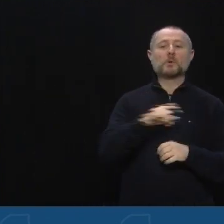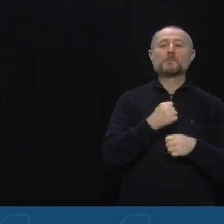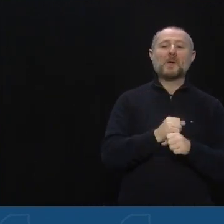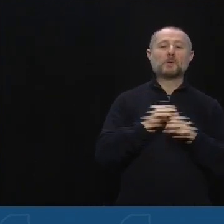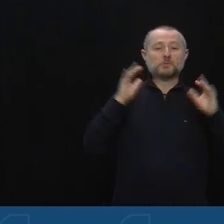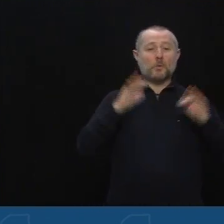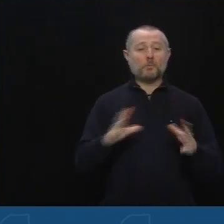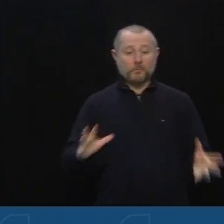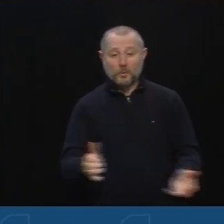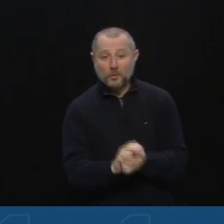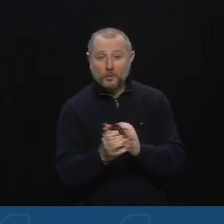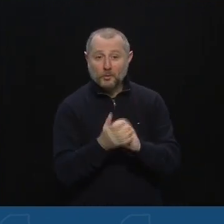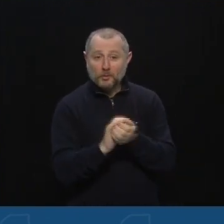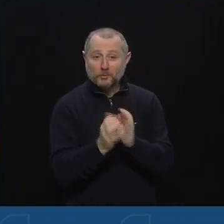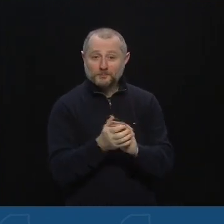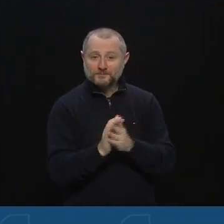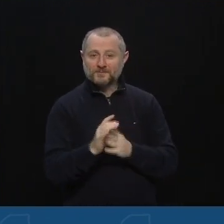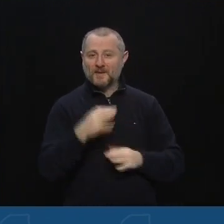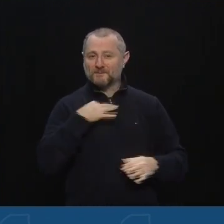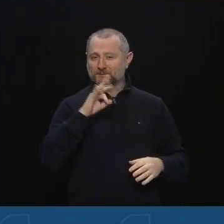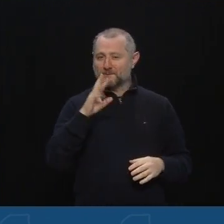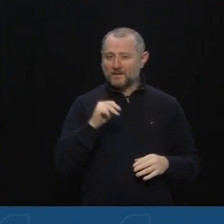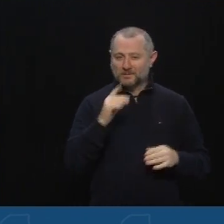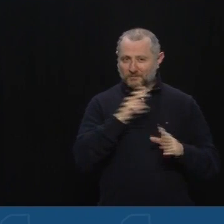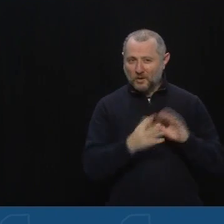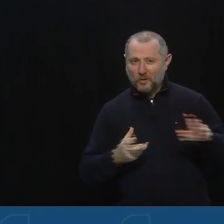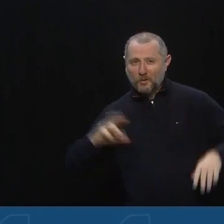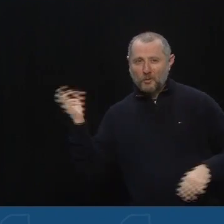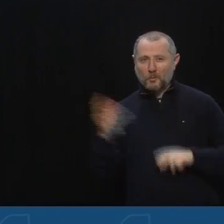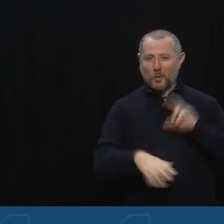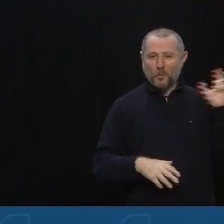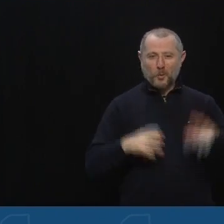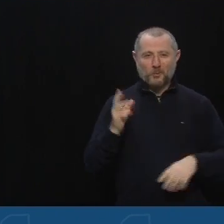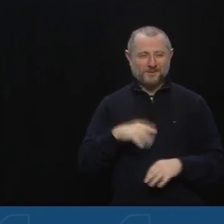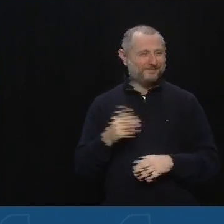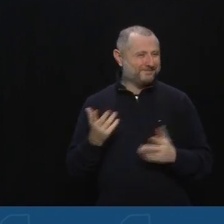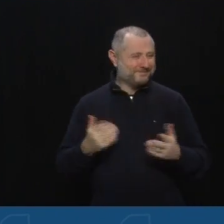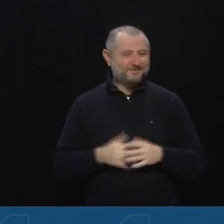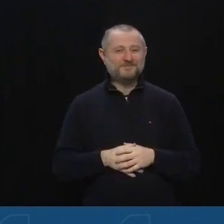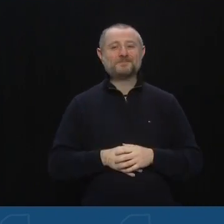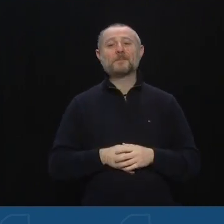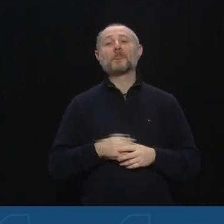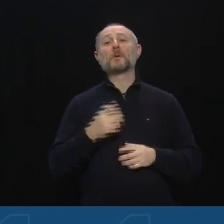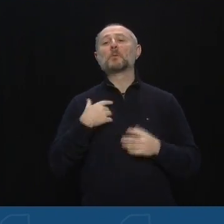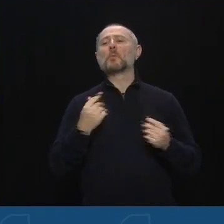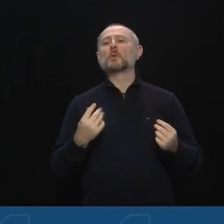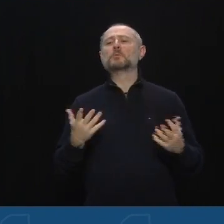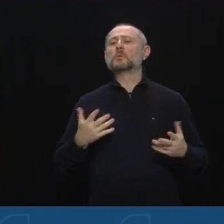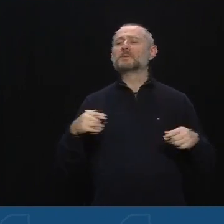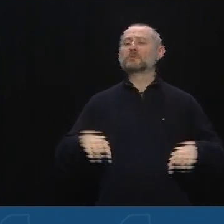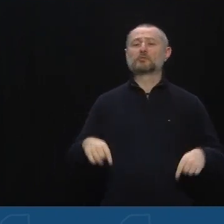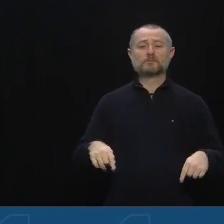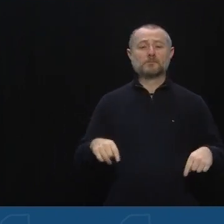TALK ABOUT THEIR FIRST DOING JUST FINE.